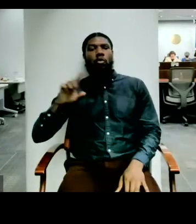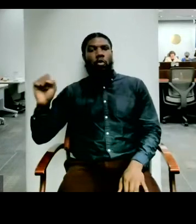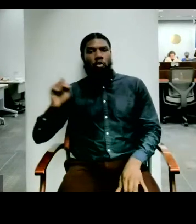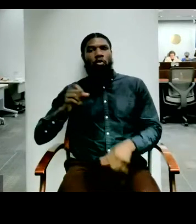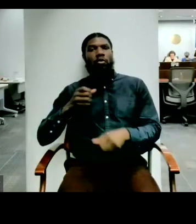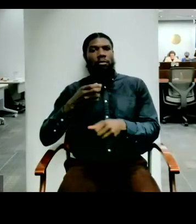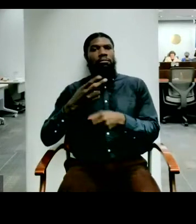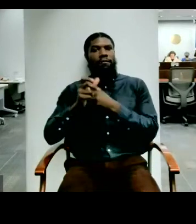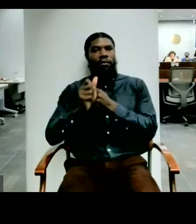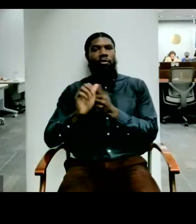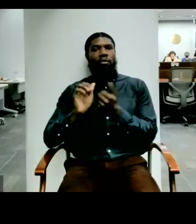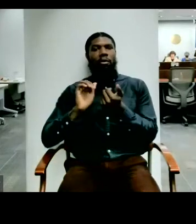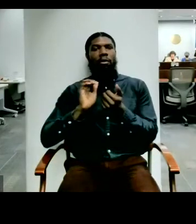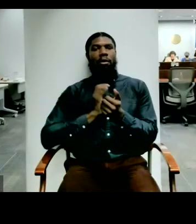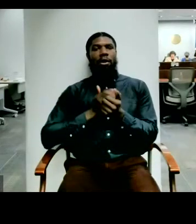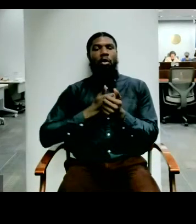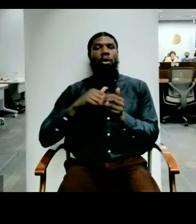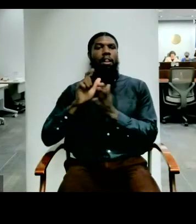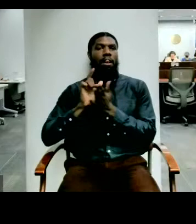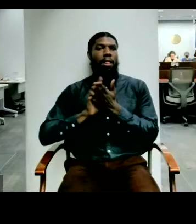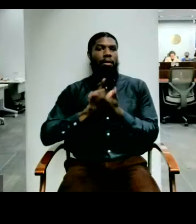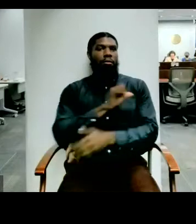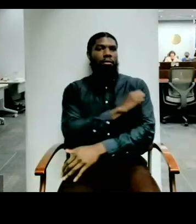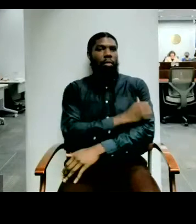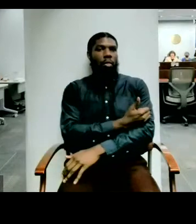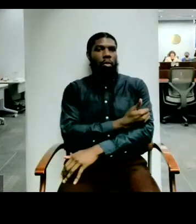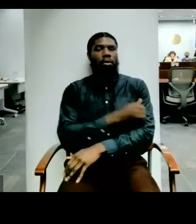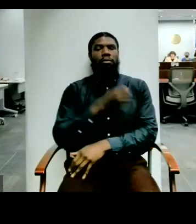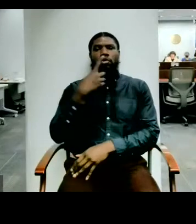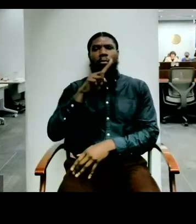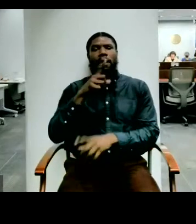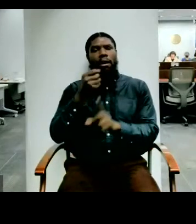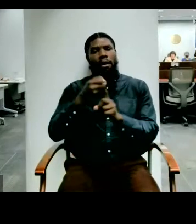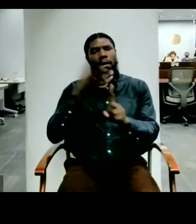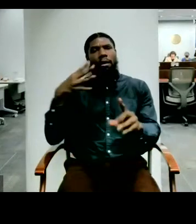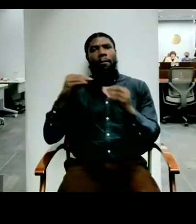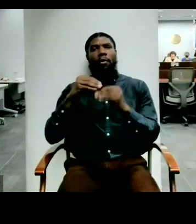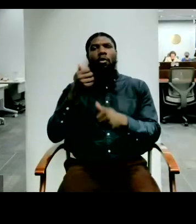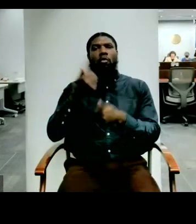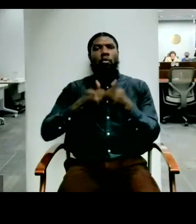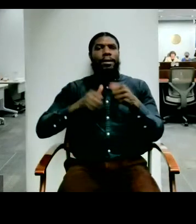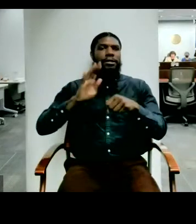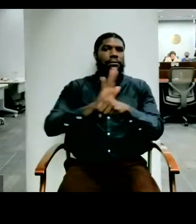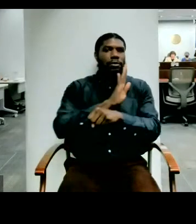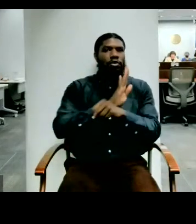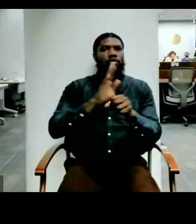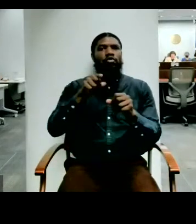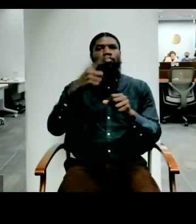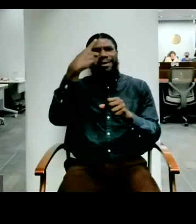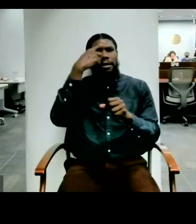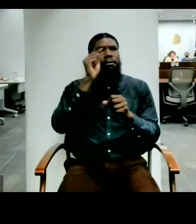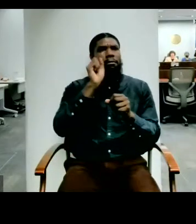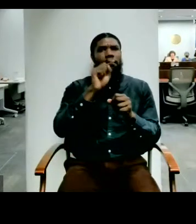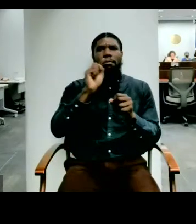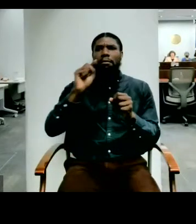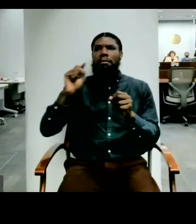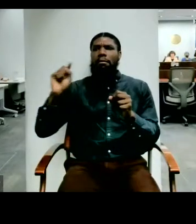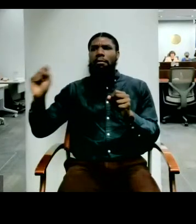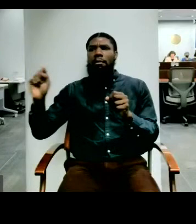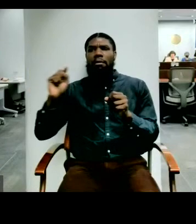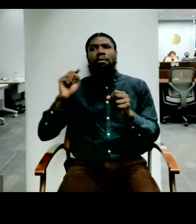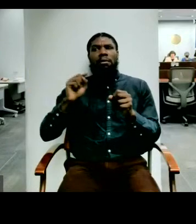Can you say more about what industries you think, particularly um bear scrutiny